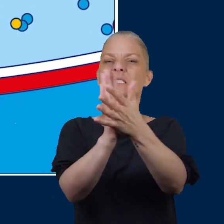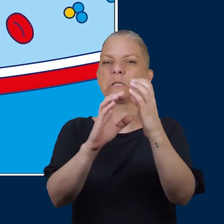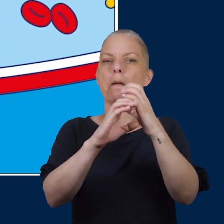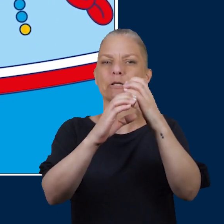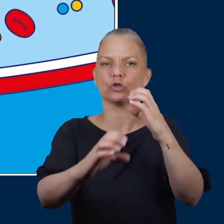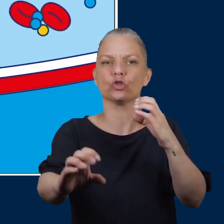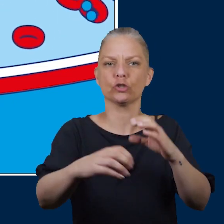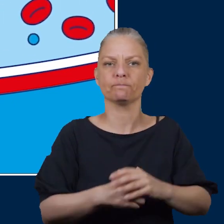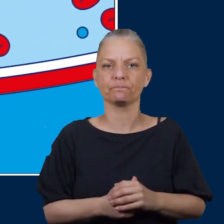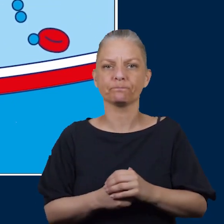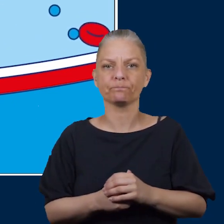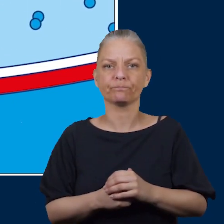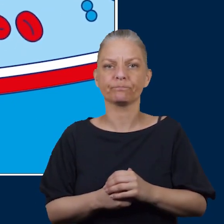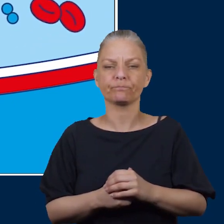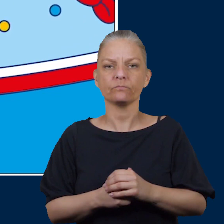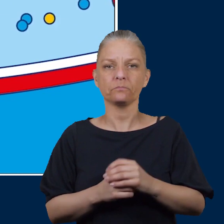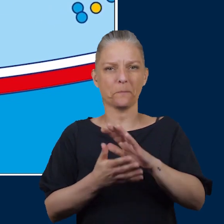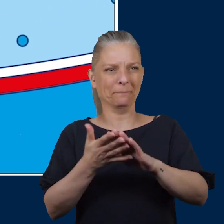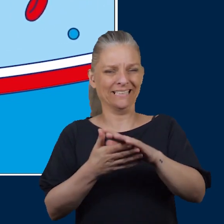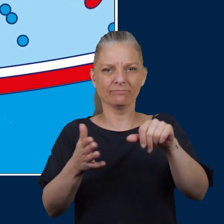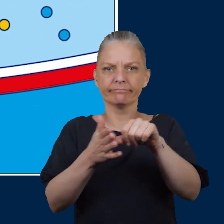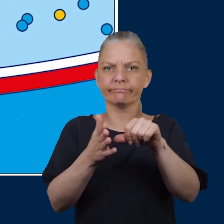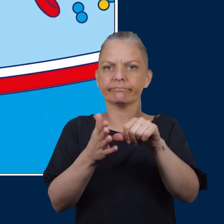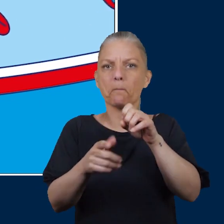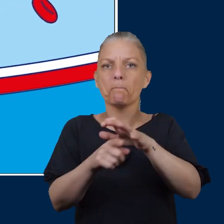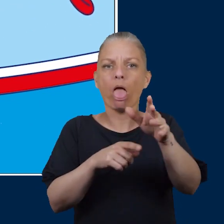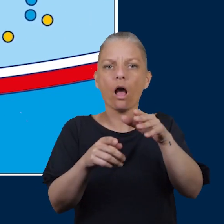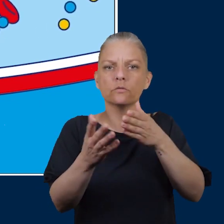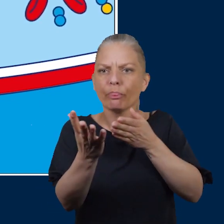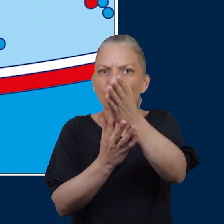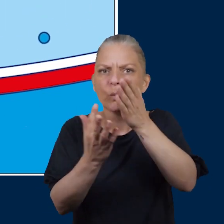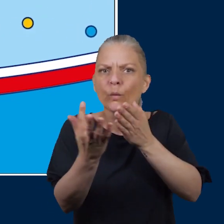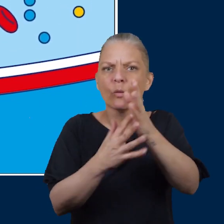This clump can act a bit like a speed bump for the blood cells and can stop them flowing through the